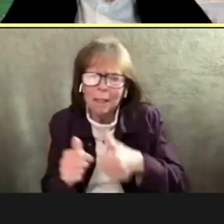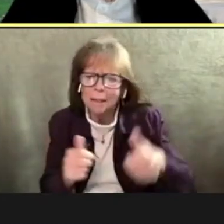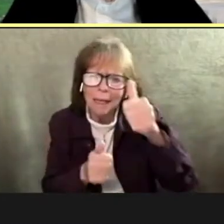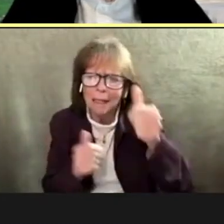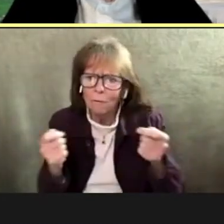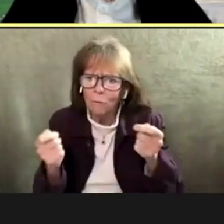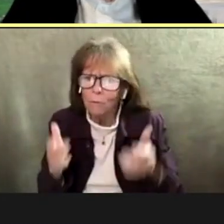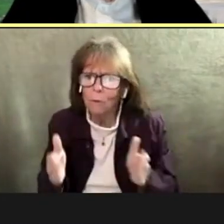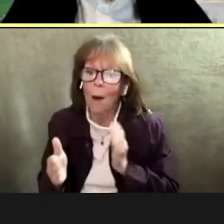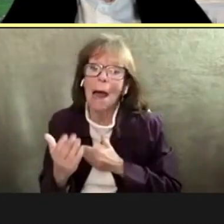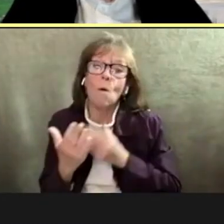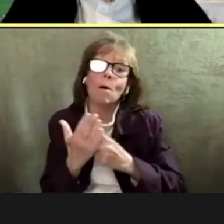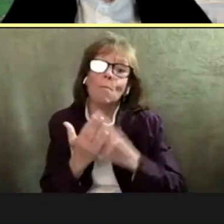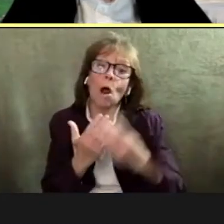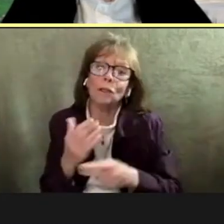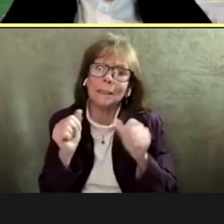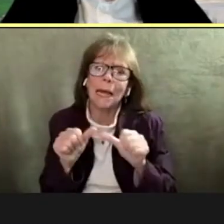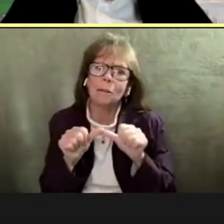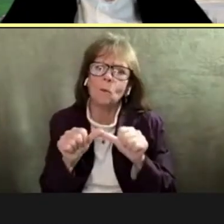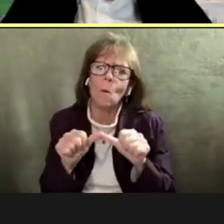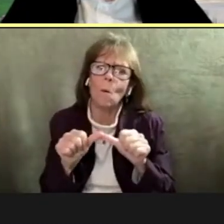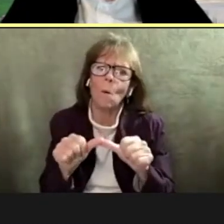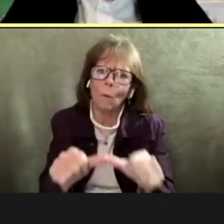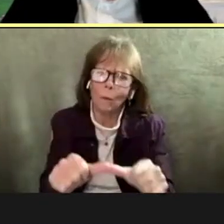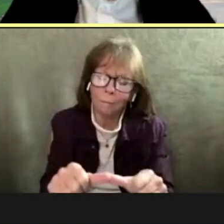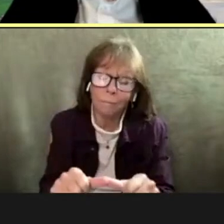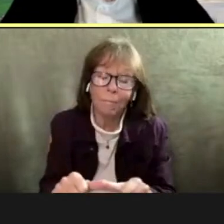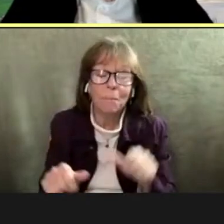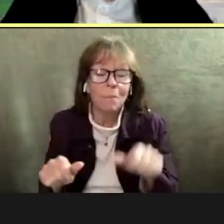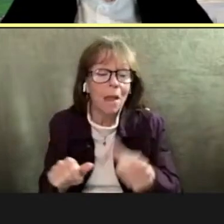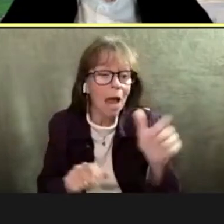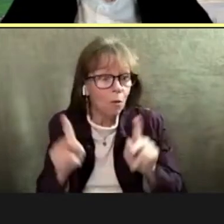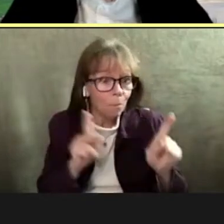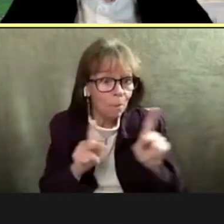projects moving forward while the rest of us full time students,